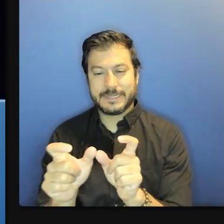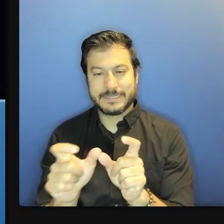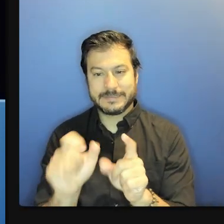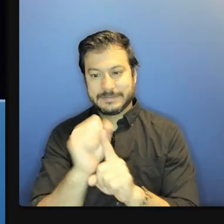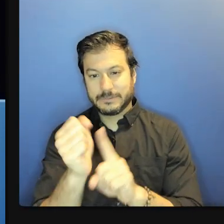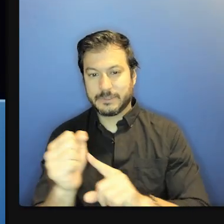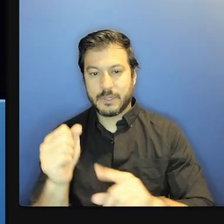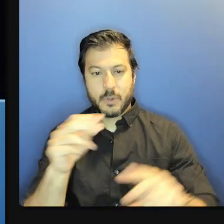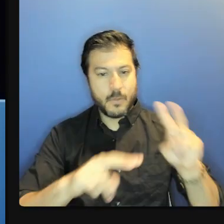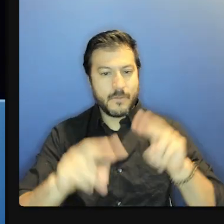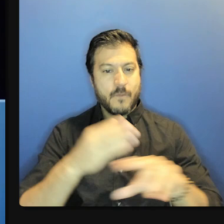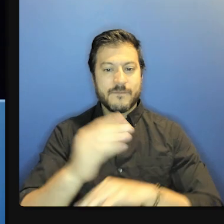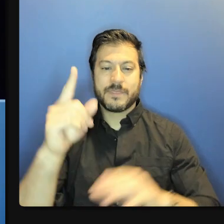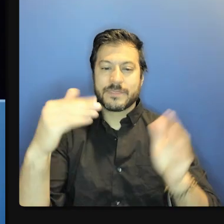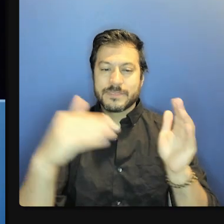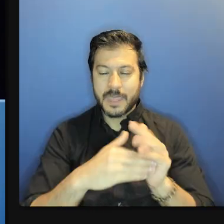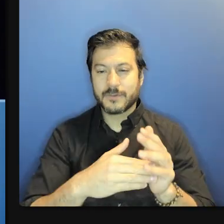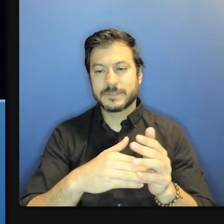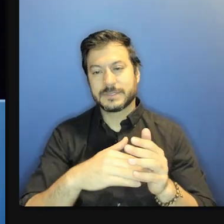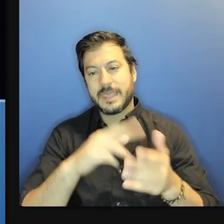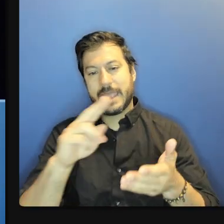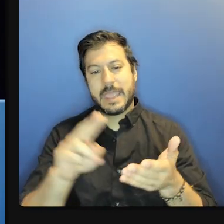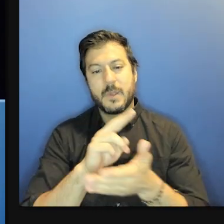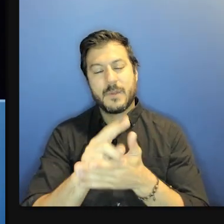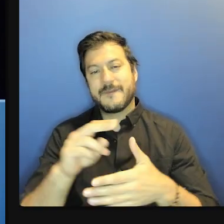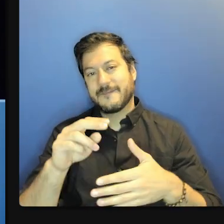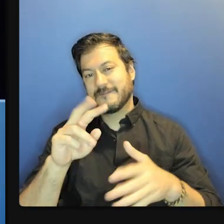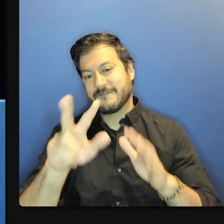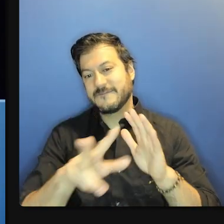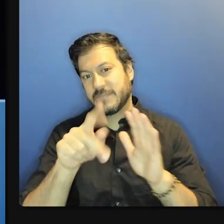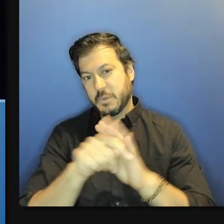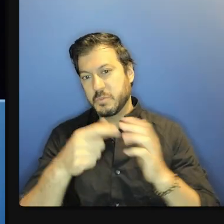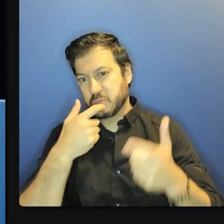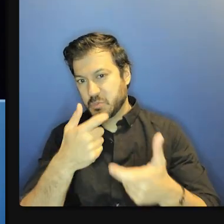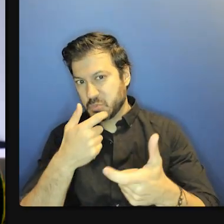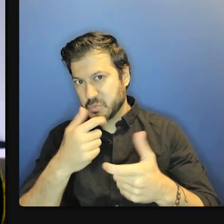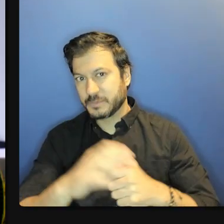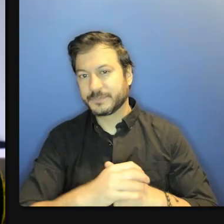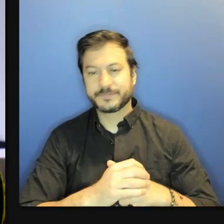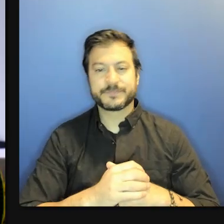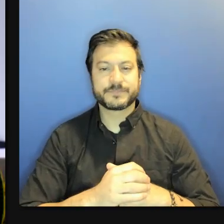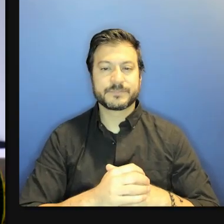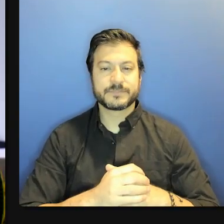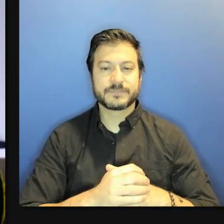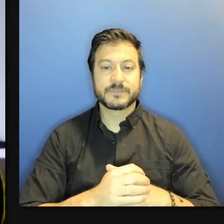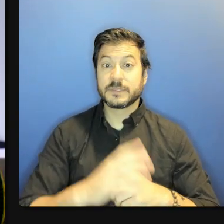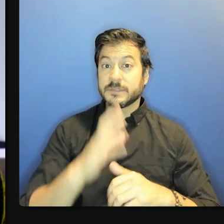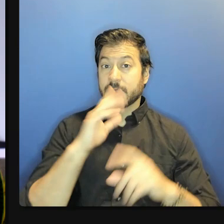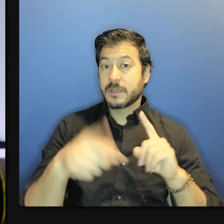and observed over 1,000 hours of video-related content as well. Let's talk about dynamic content.